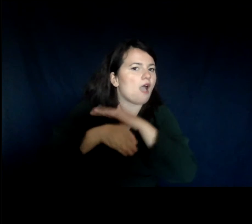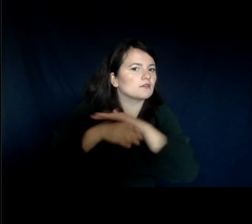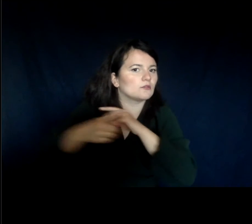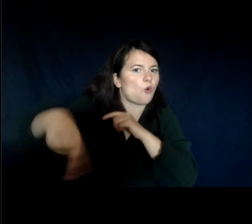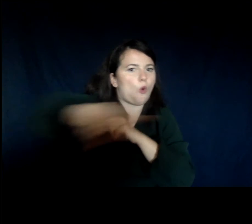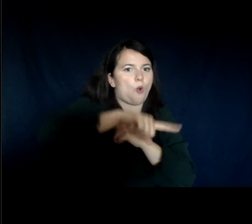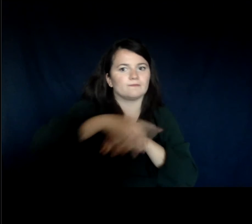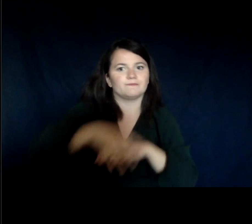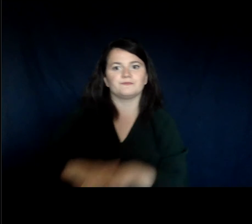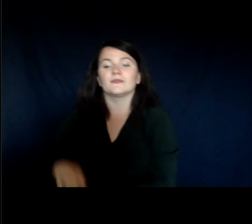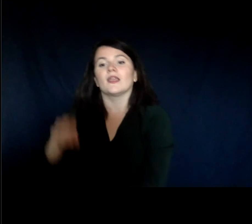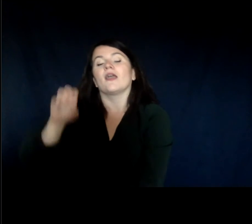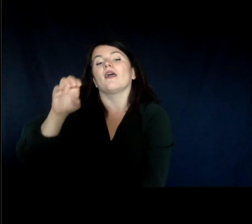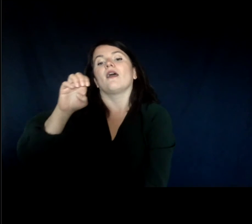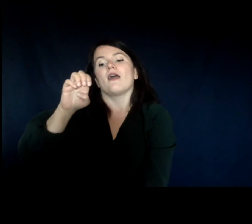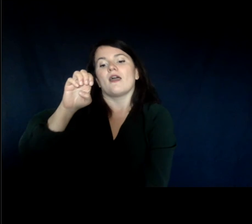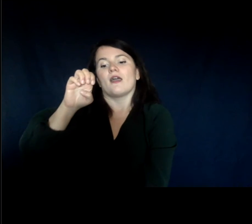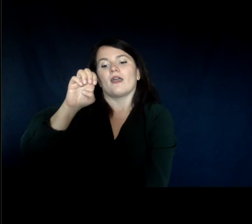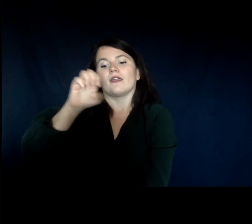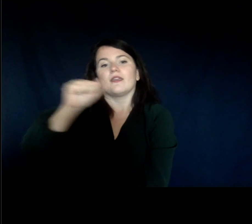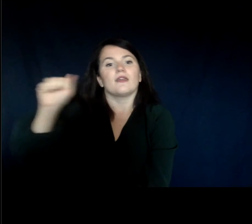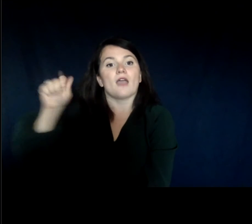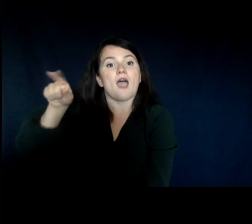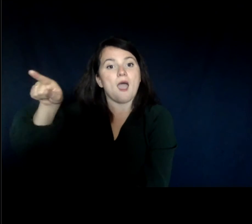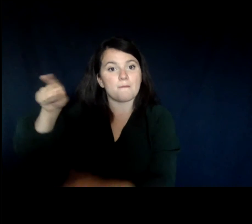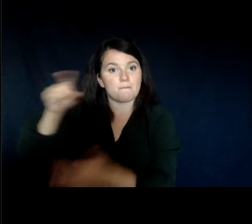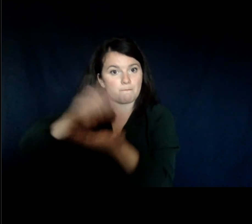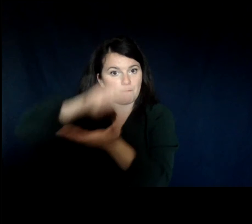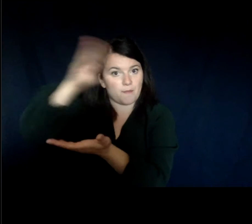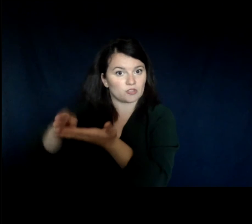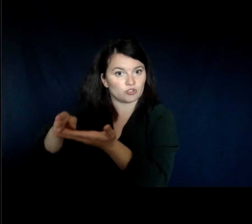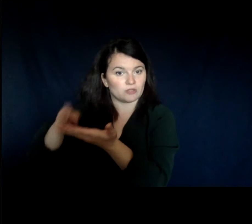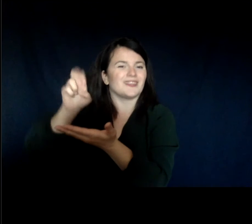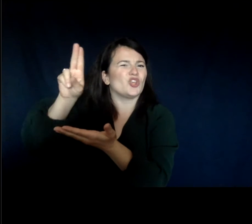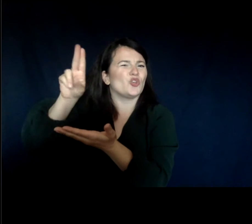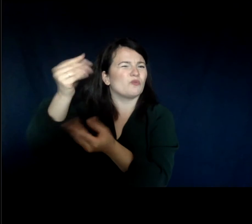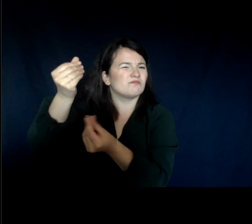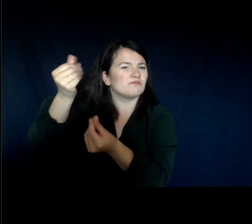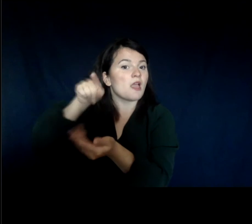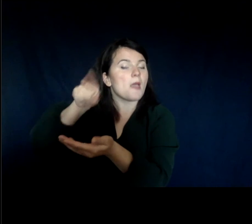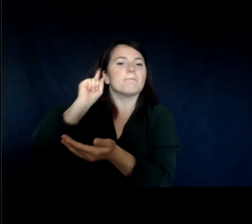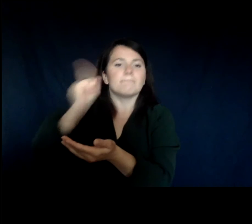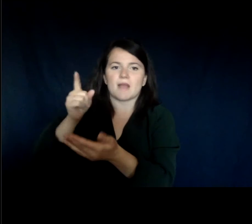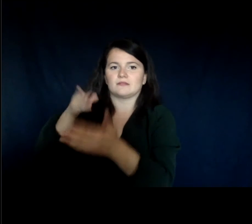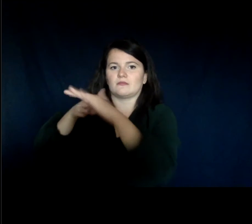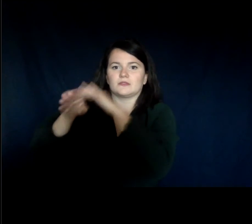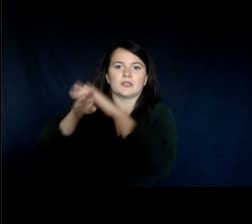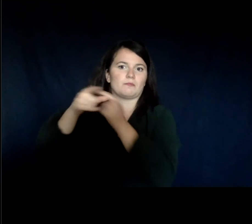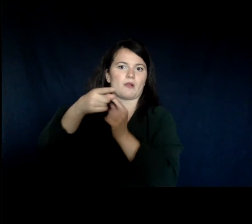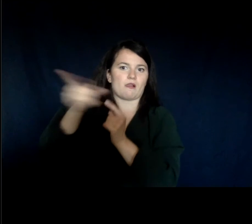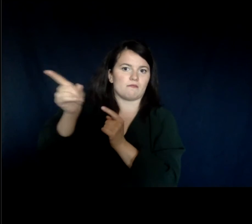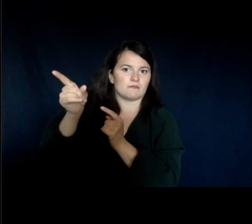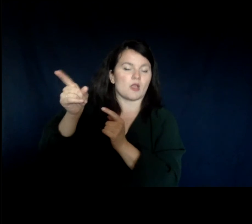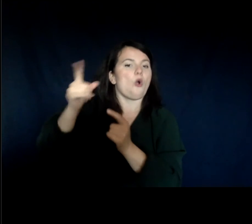These budgets should be increased and we should make sure that the needed measures are taken so that we can develop